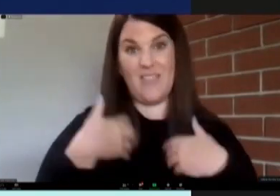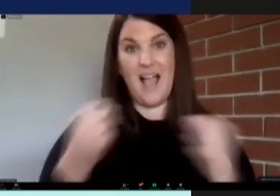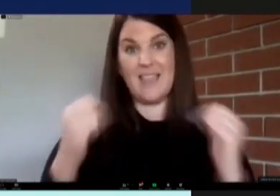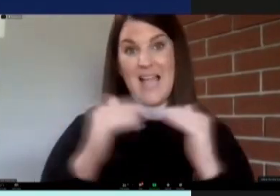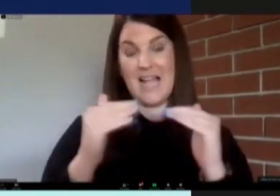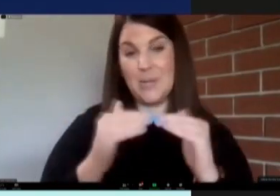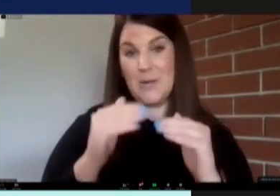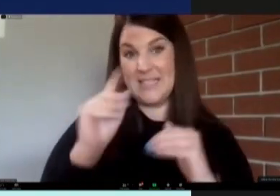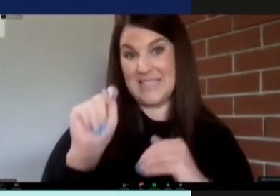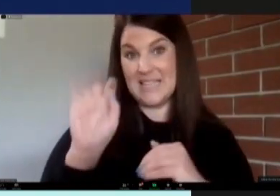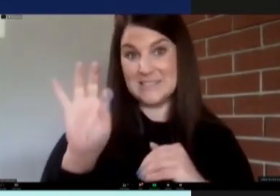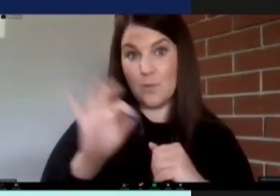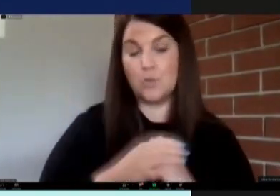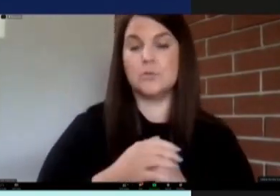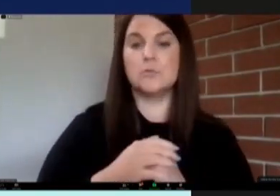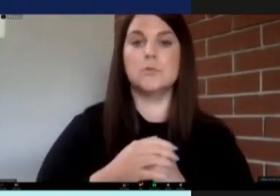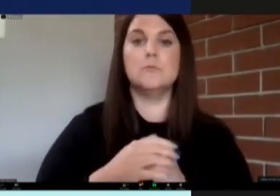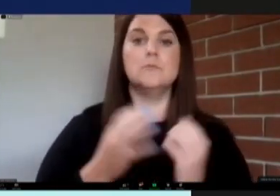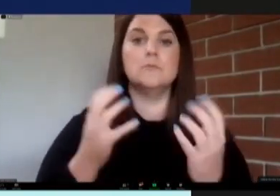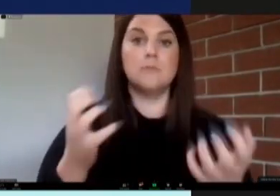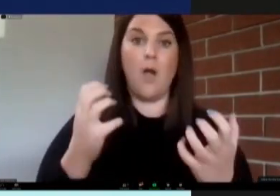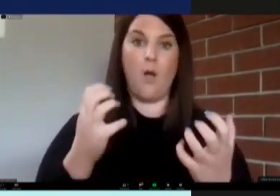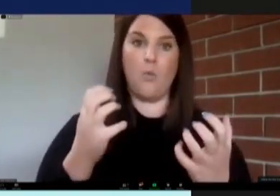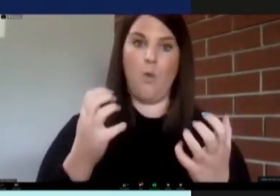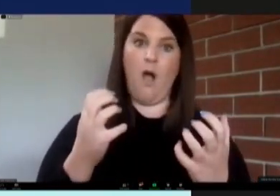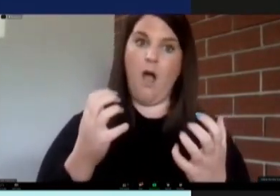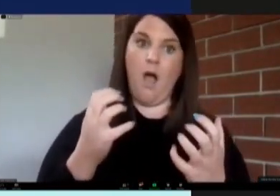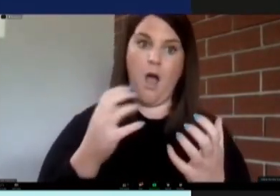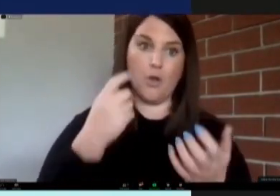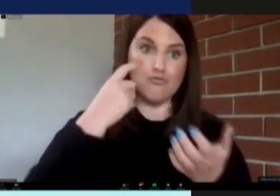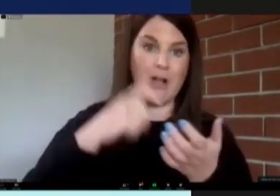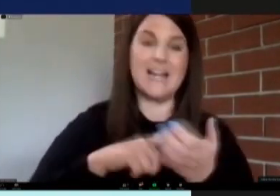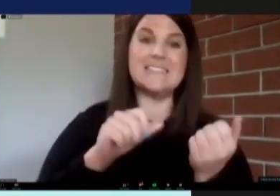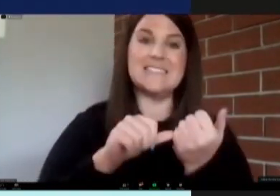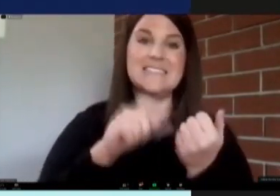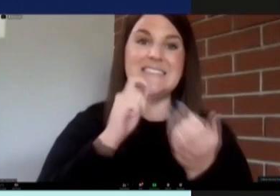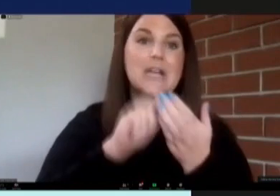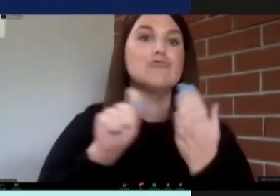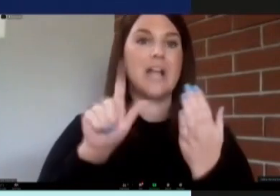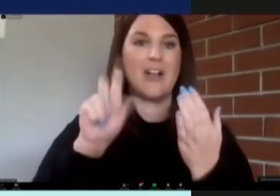Up top, I want to recognize Assistant Secretary Levine, who is also ex officio member.